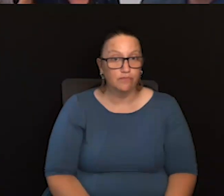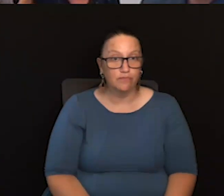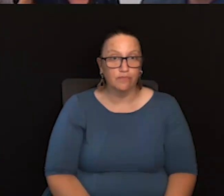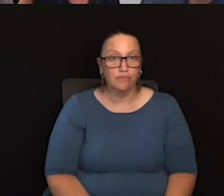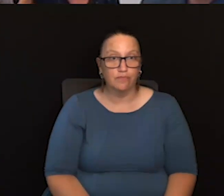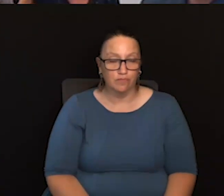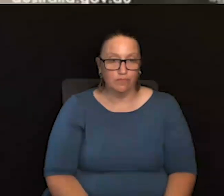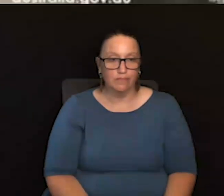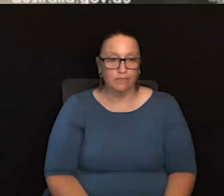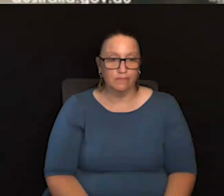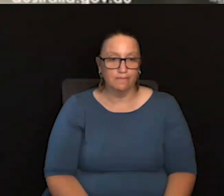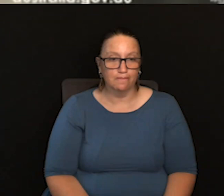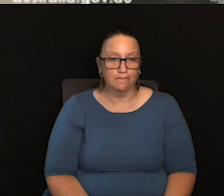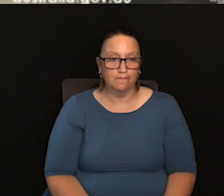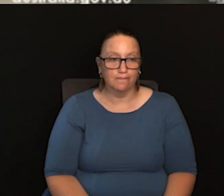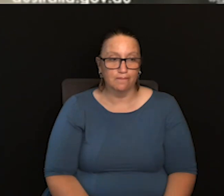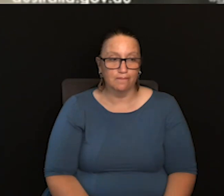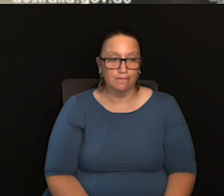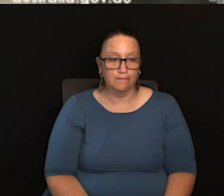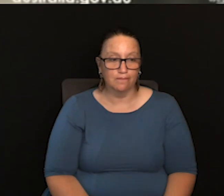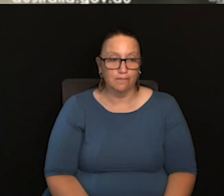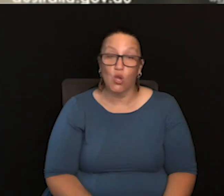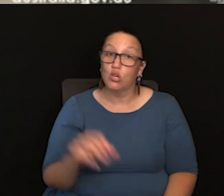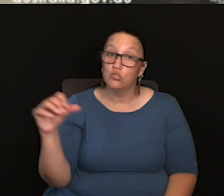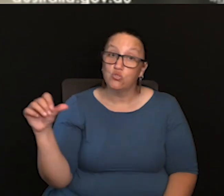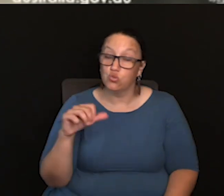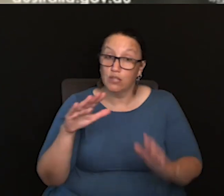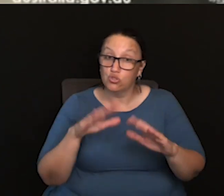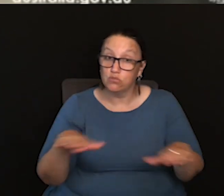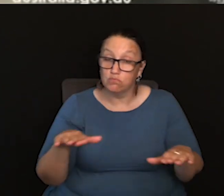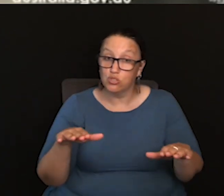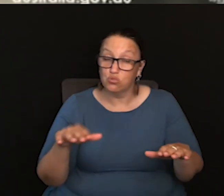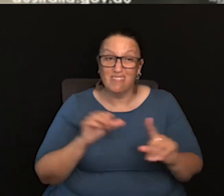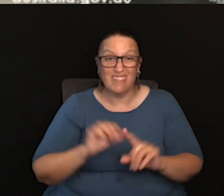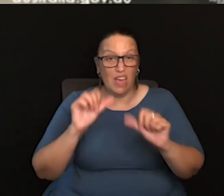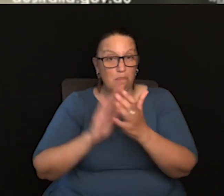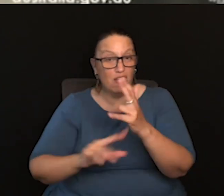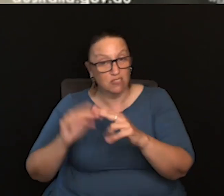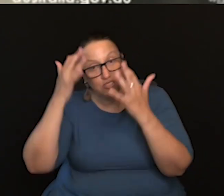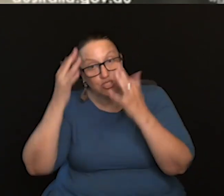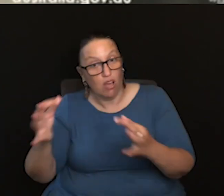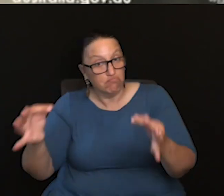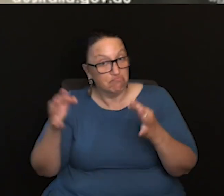Sure. So look, I'll make a brief comment and then turn to Michael. The advice we've received is from the TGA and